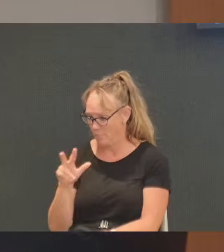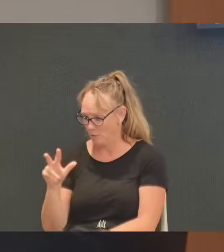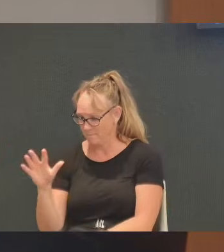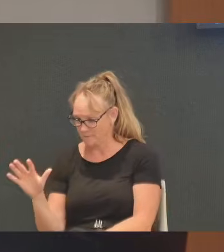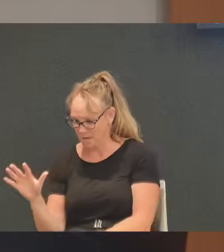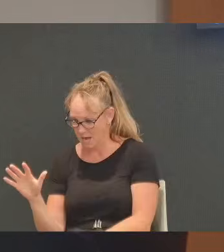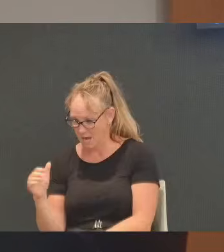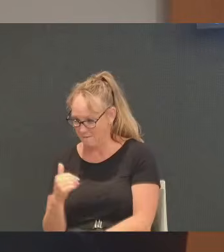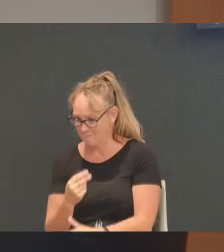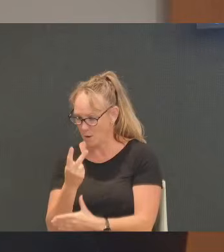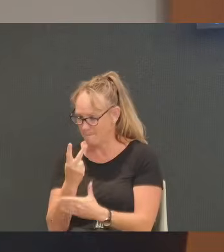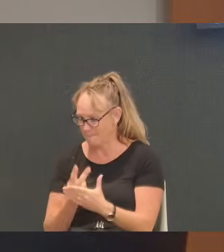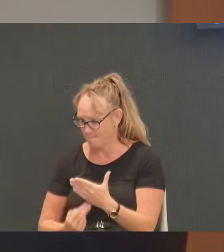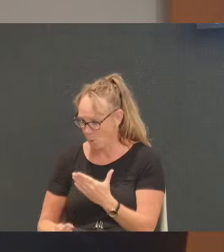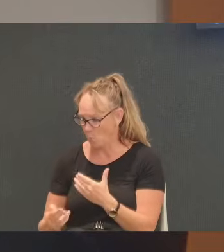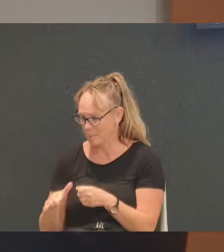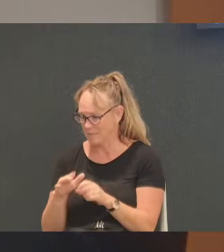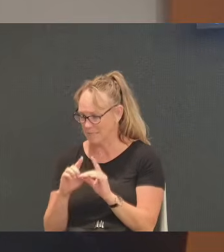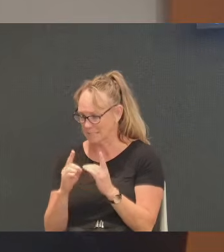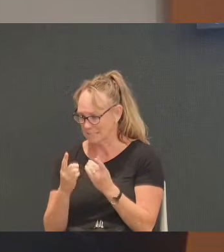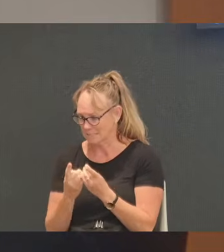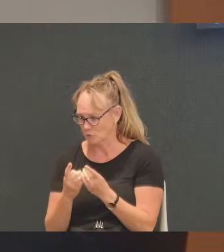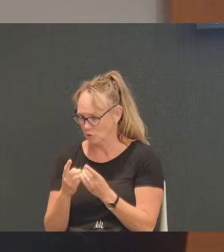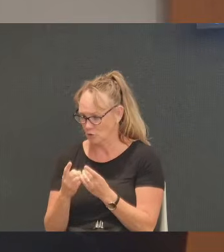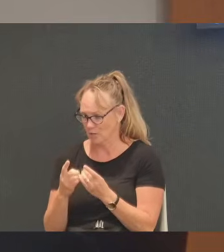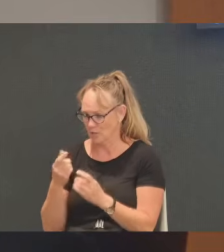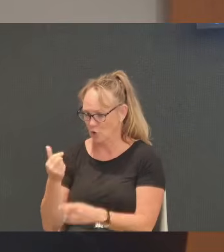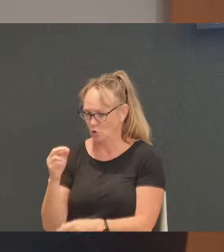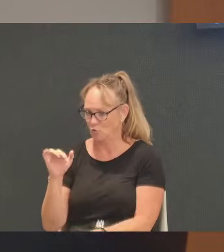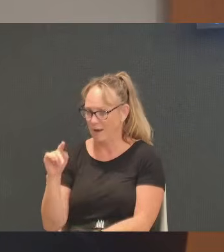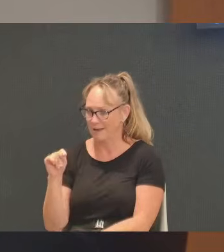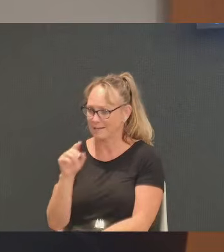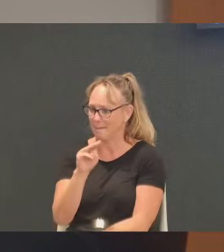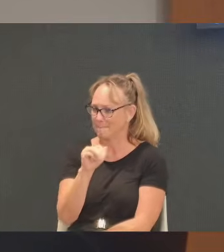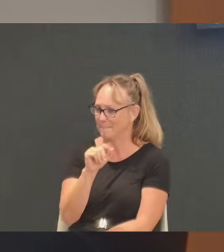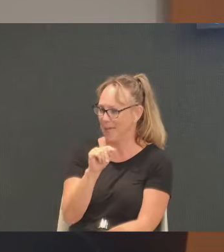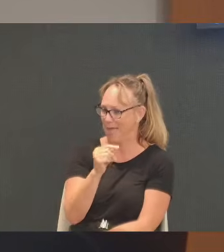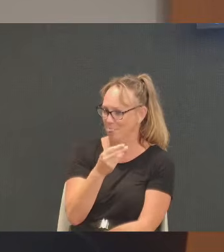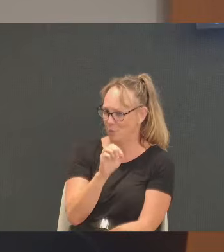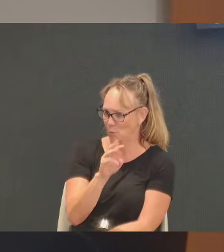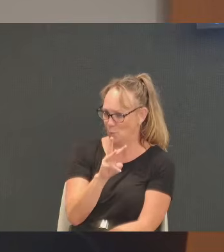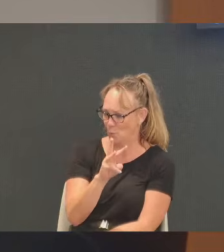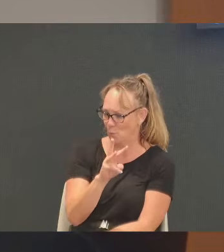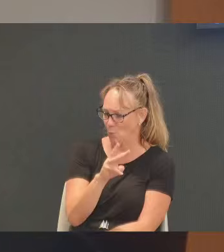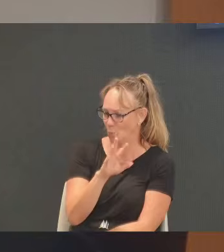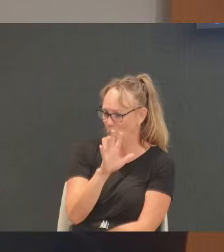district grants. Uh, the first is with Matthew 25 for paint recycling and reblending. The second is